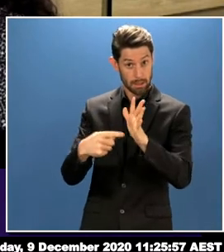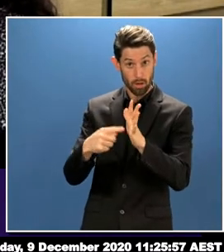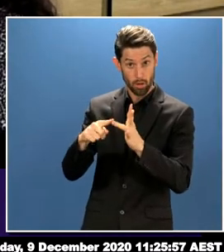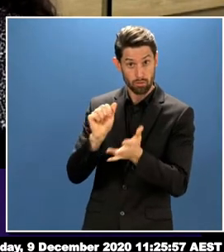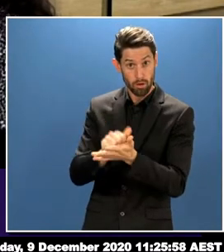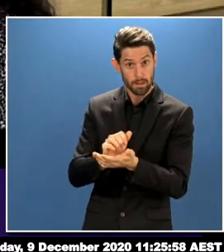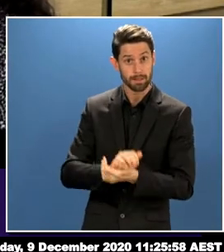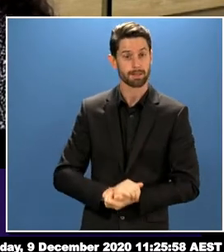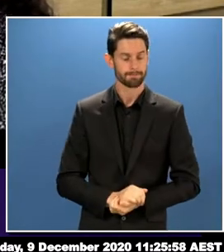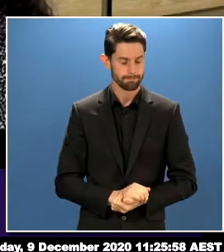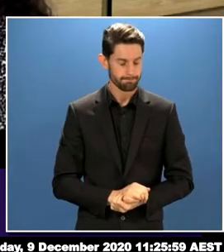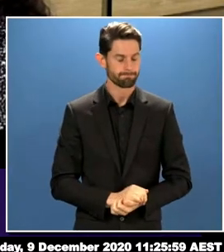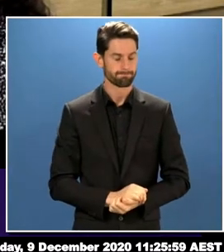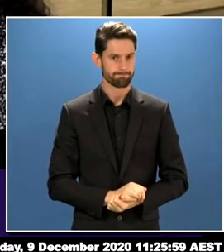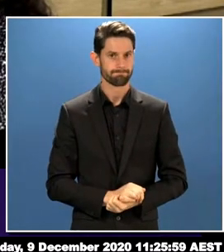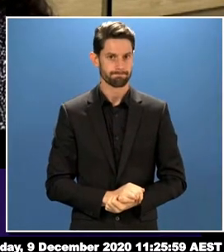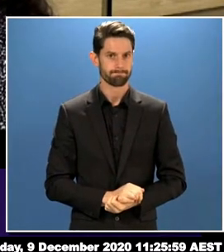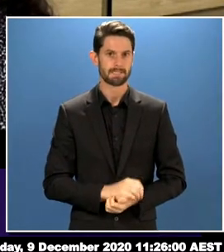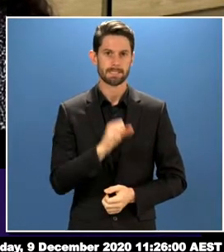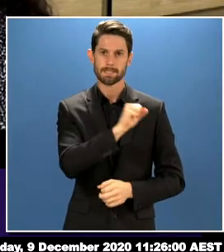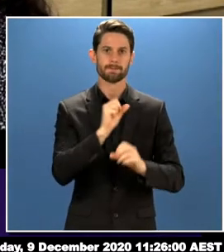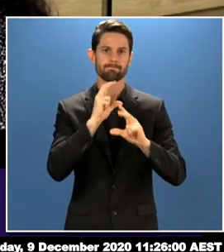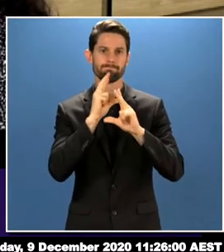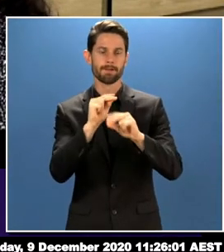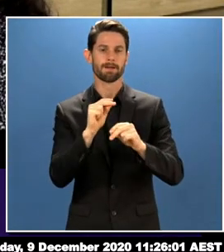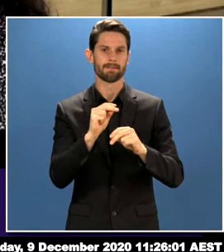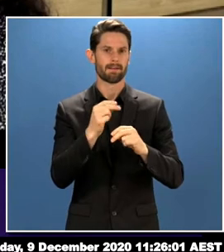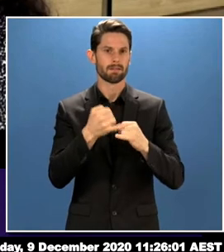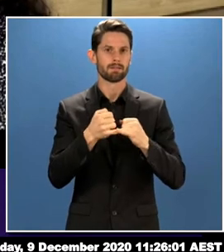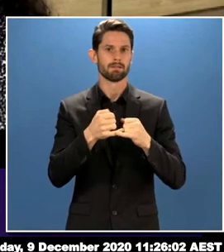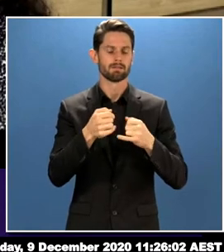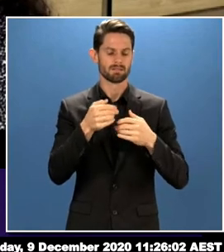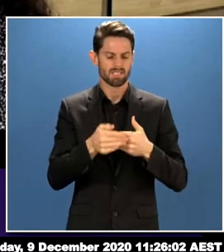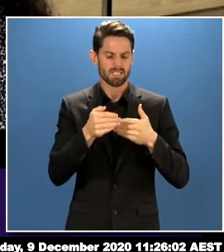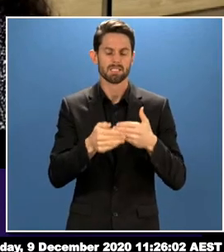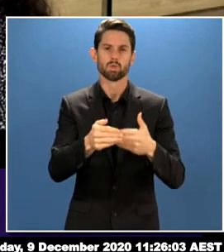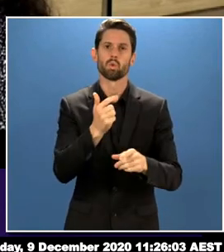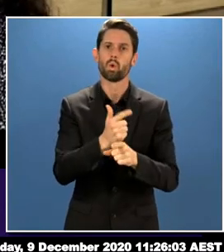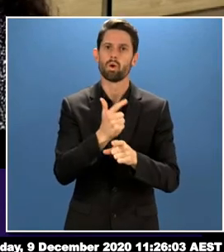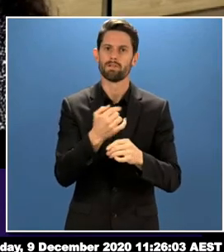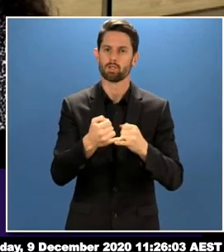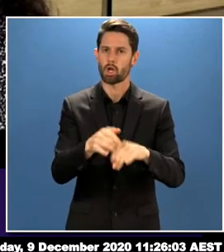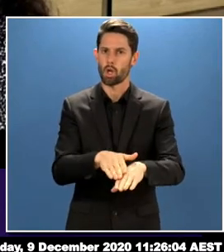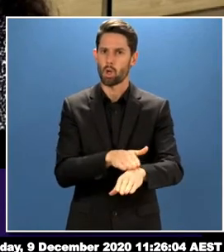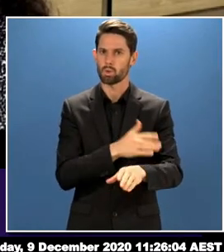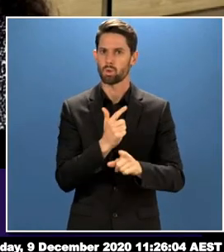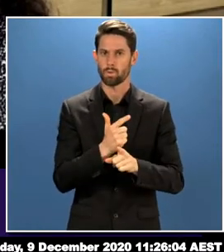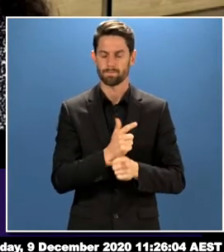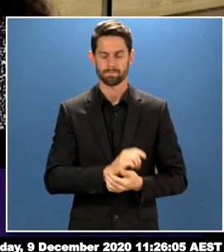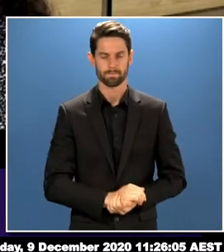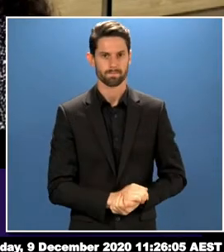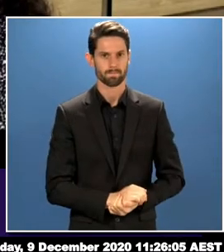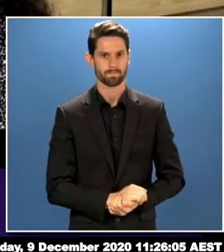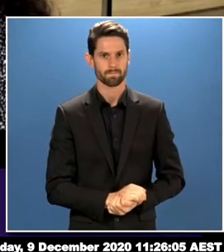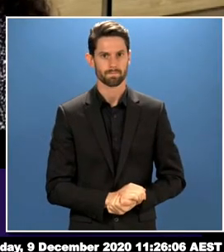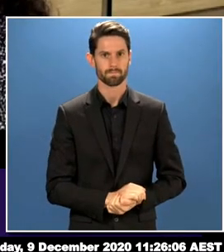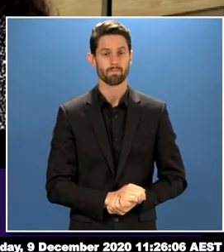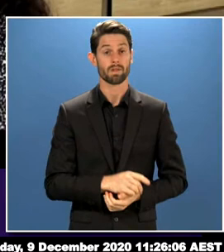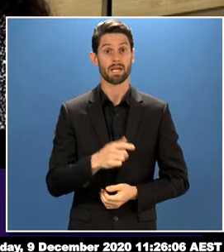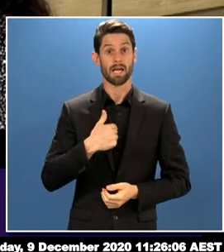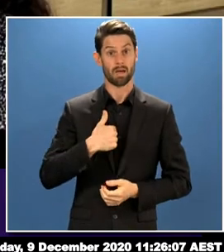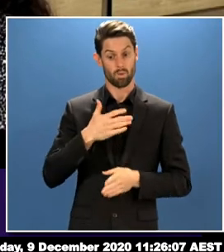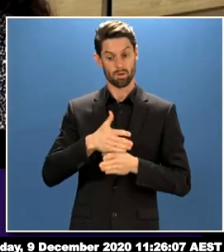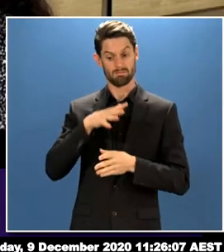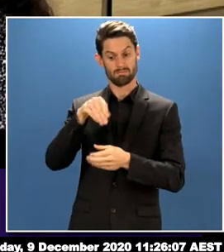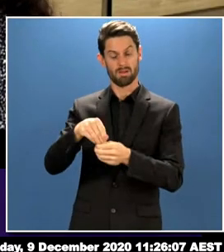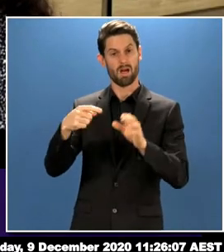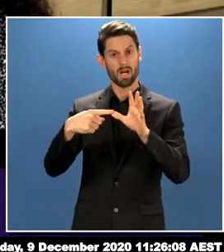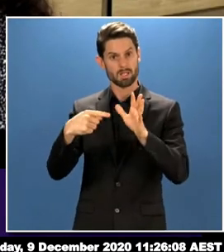We are responsible for the ATO's view on a range of issues within the